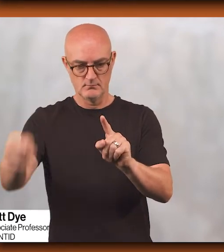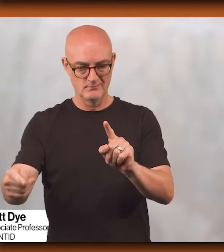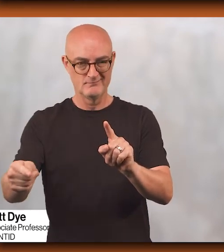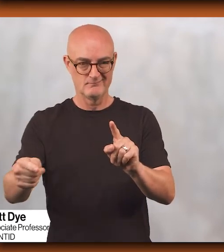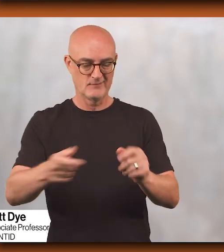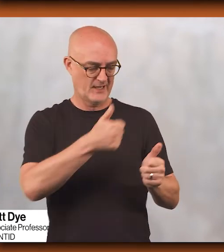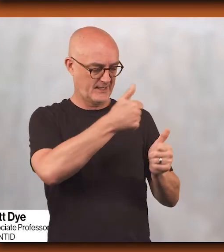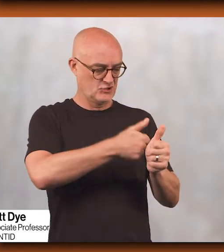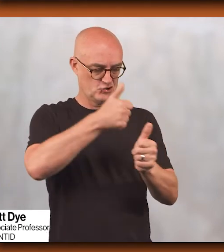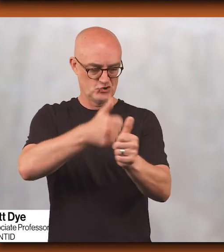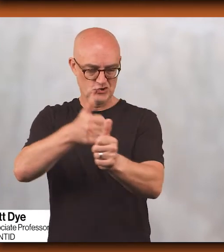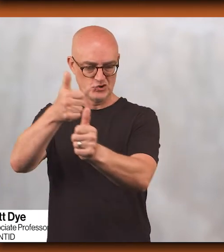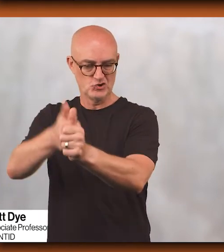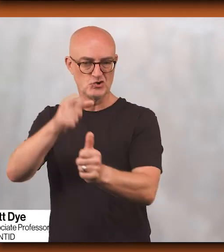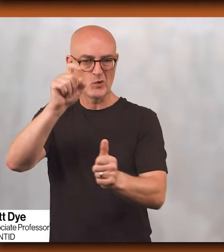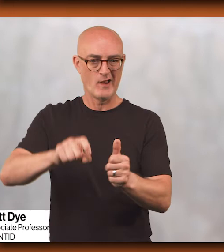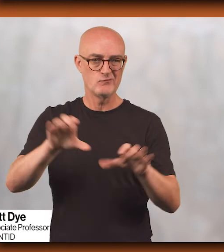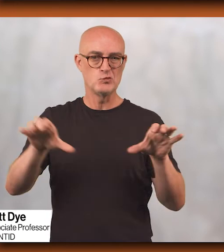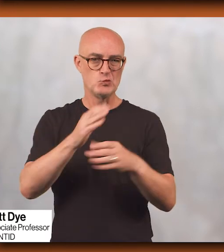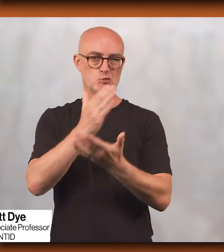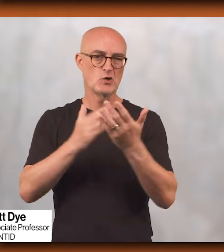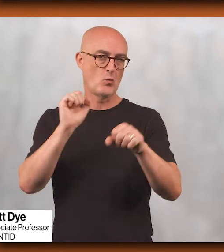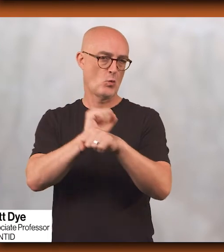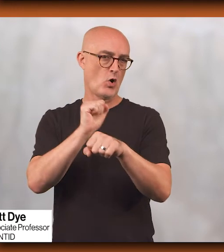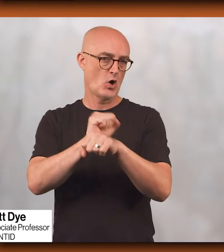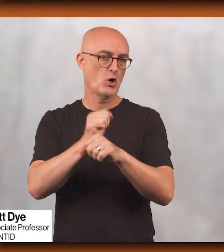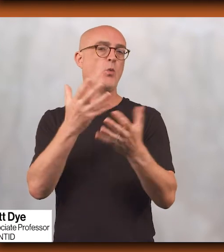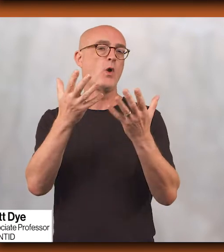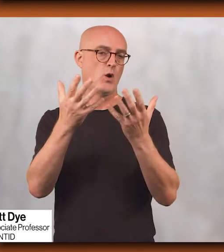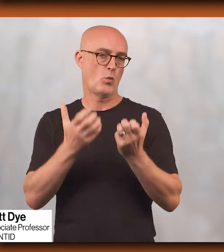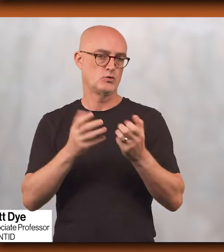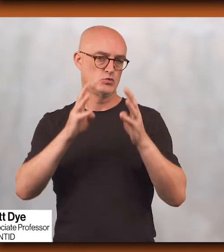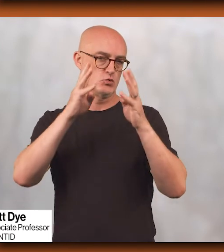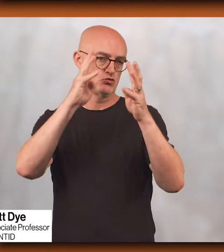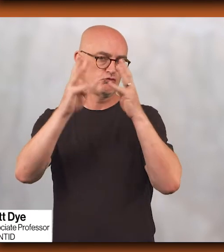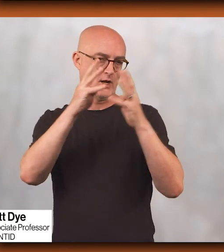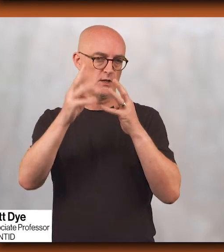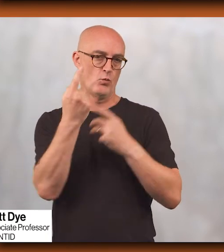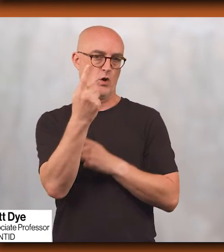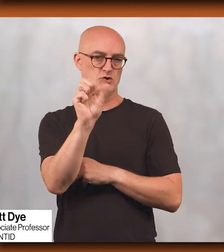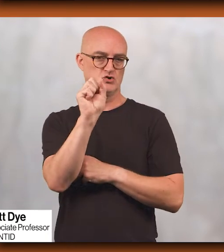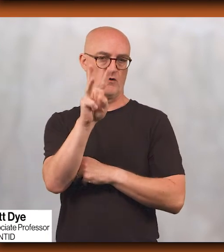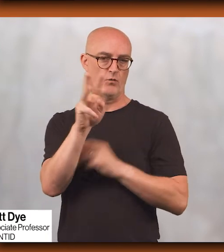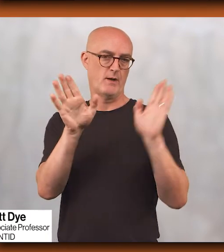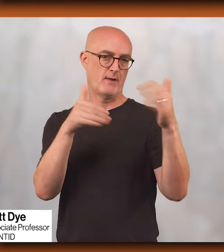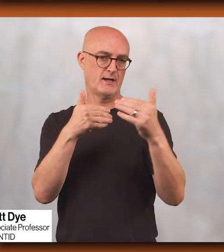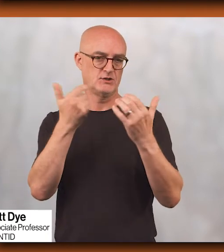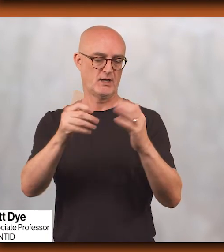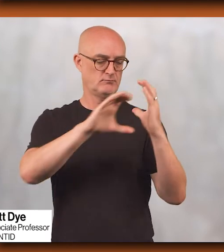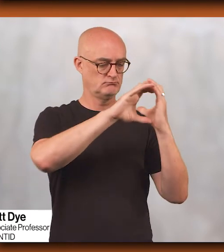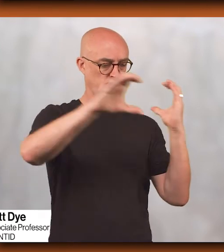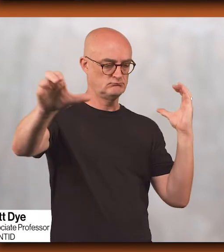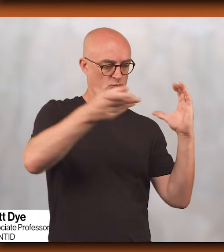It would be nicer if at least the video part and the body fit part could be integrated in single software.